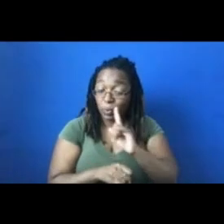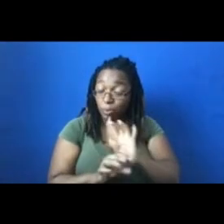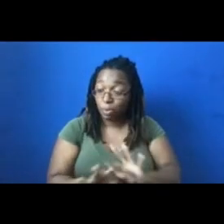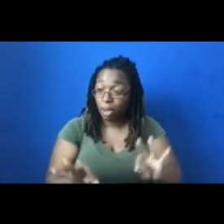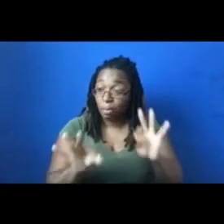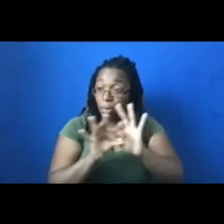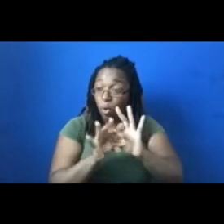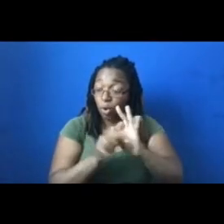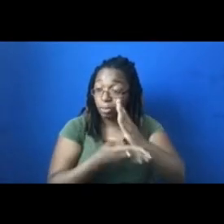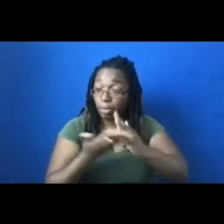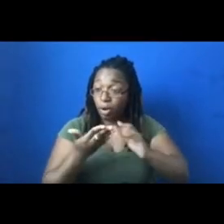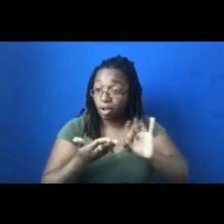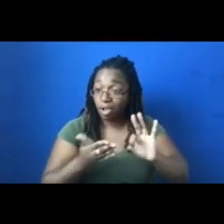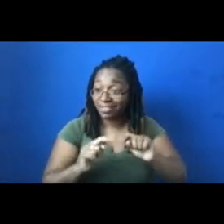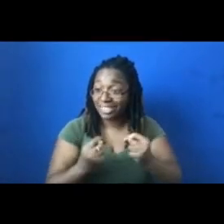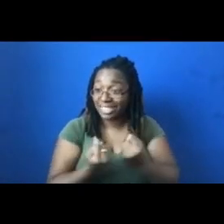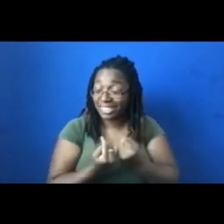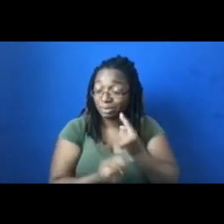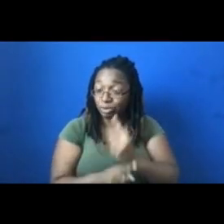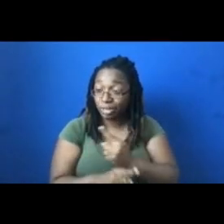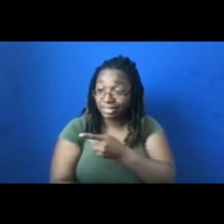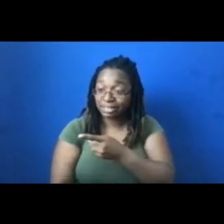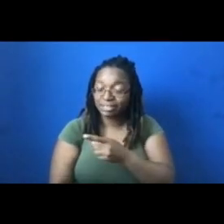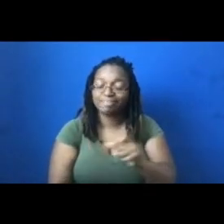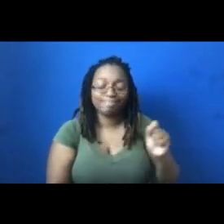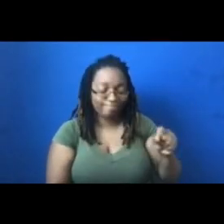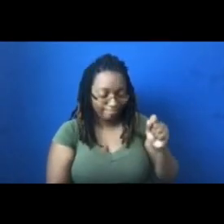Ned Gardiner: It is required. And we're going to have a